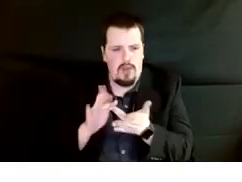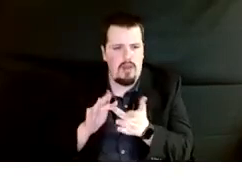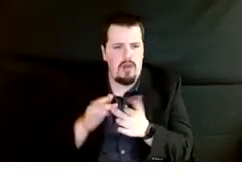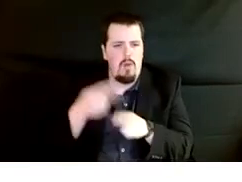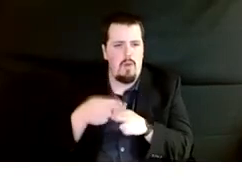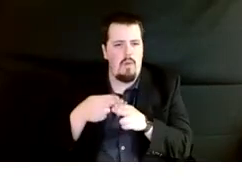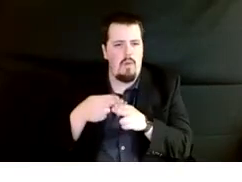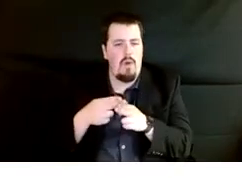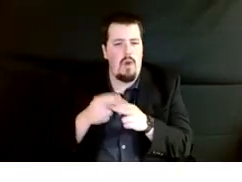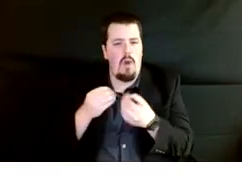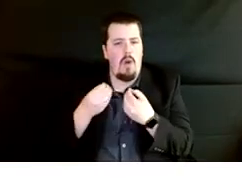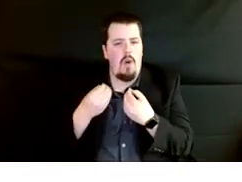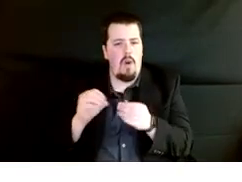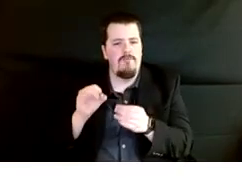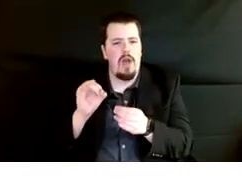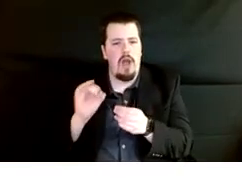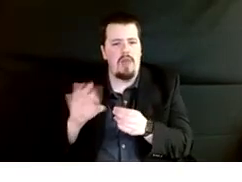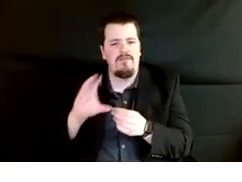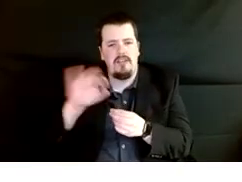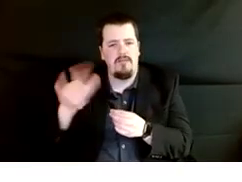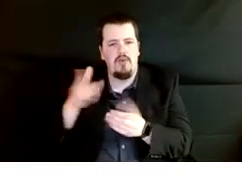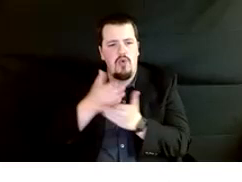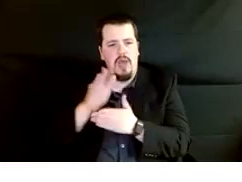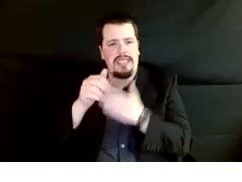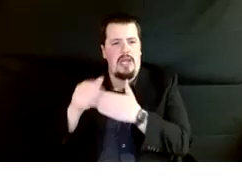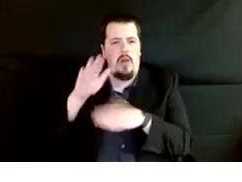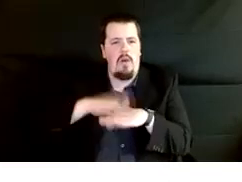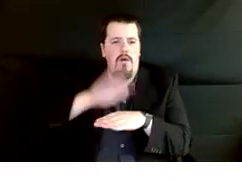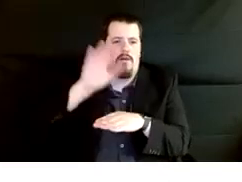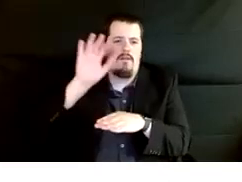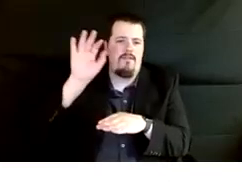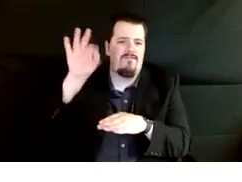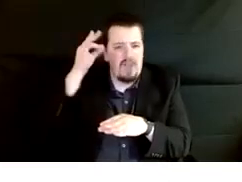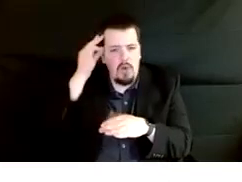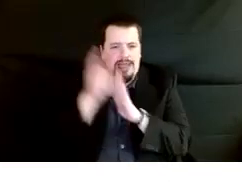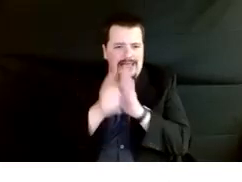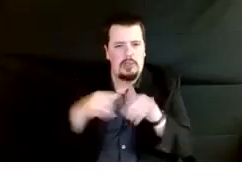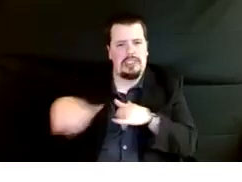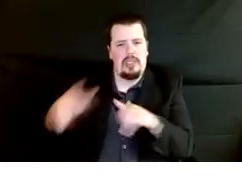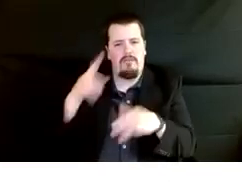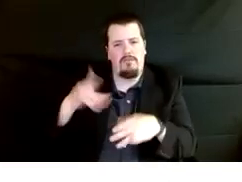Office of Civil Rights Guidance on Federal Legal Standards Prohibiting Disability Discrimination